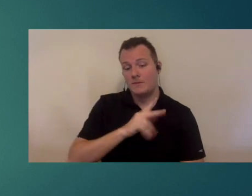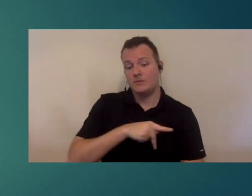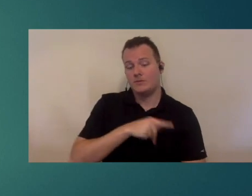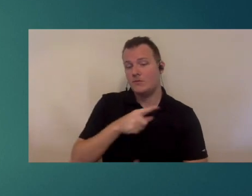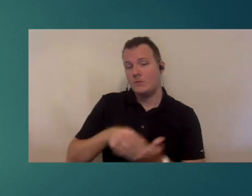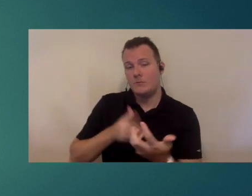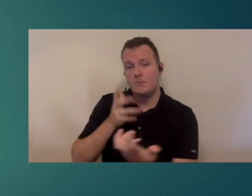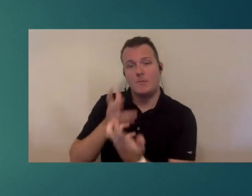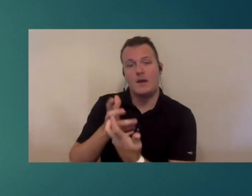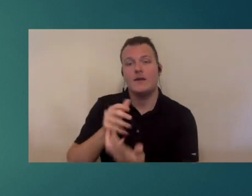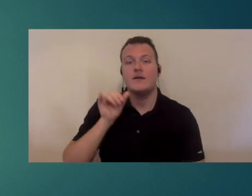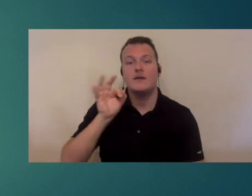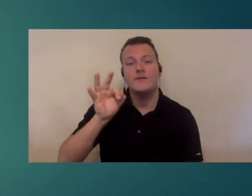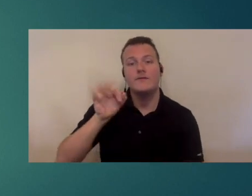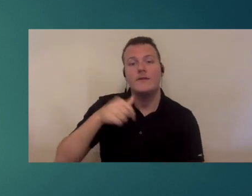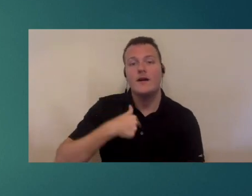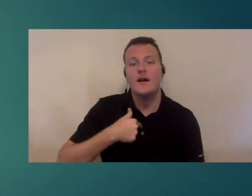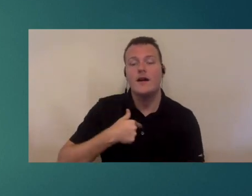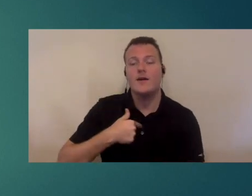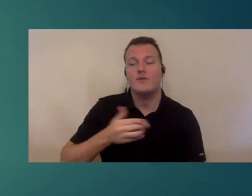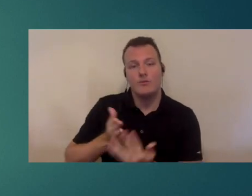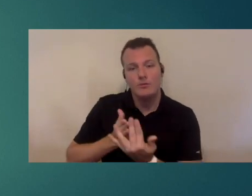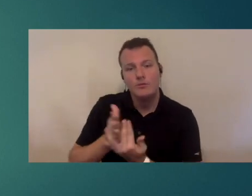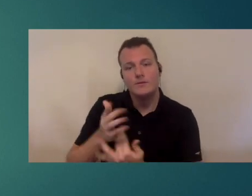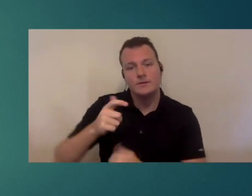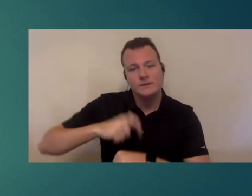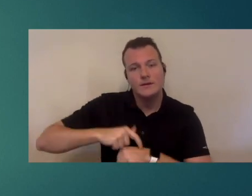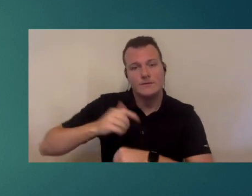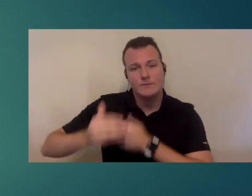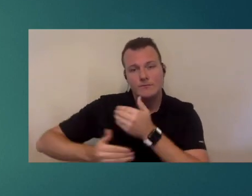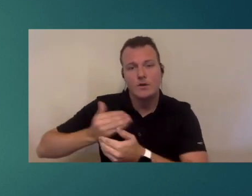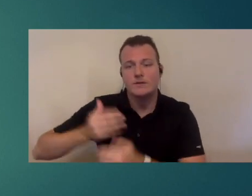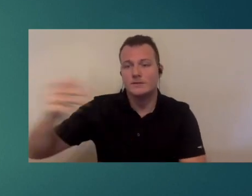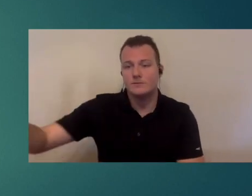And if I'm going to go to the time and the process to bring you into my